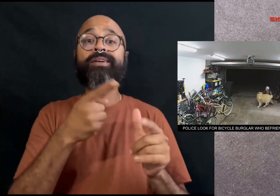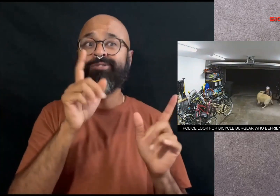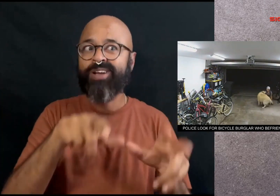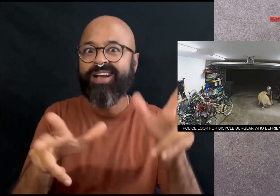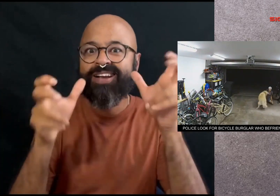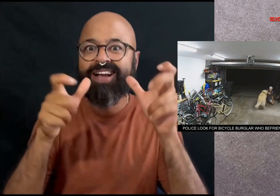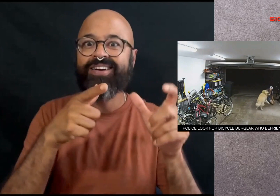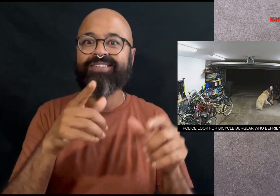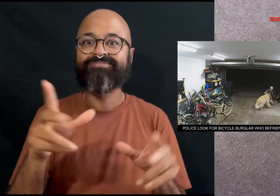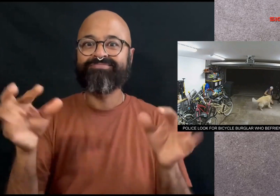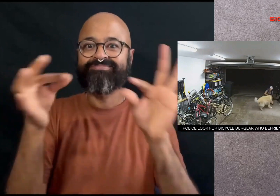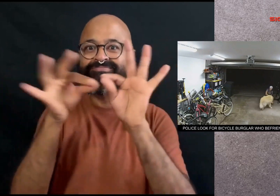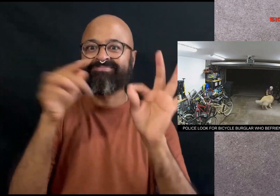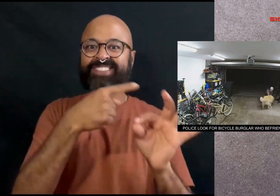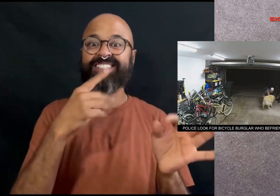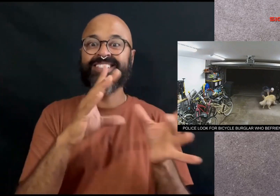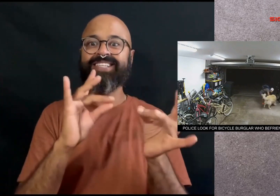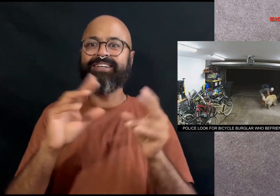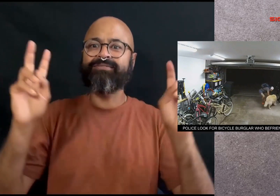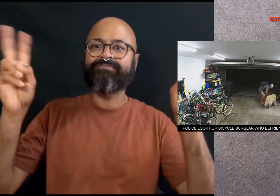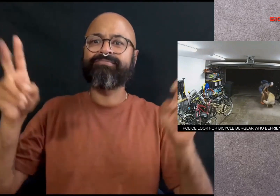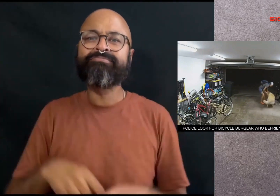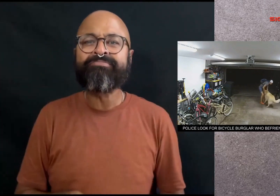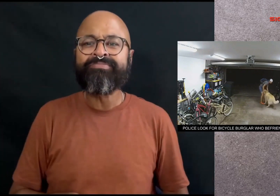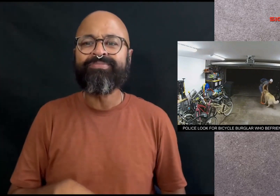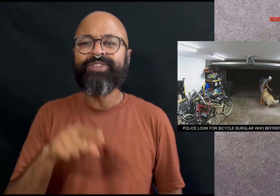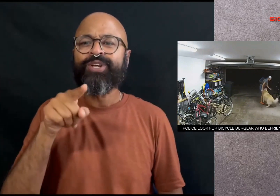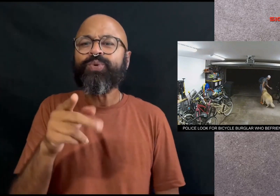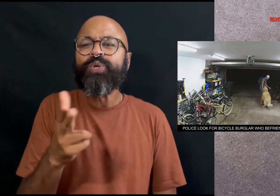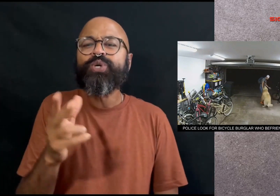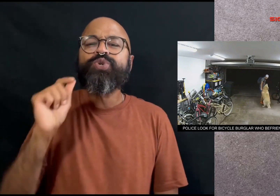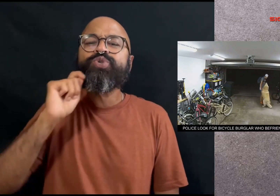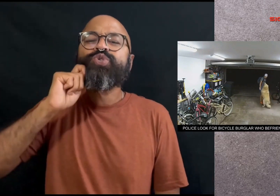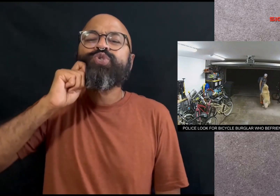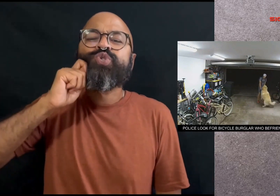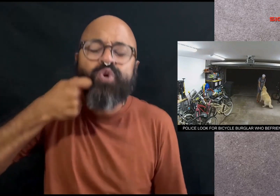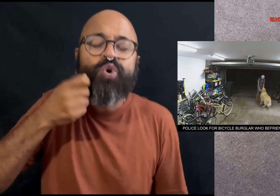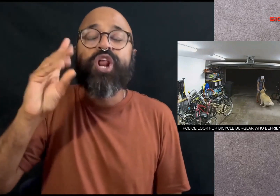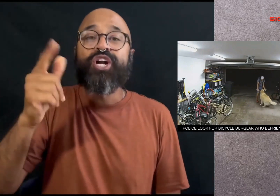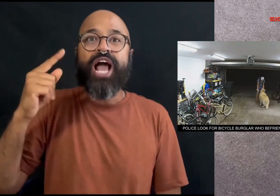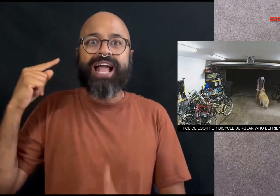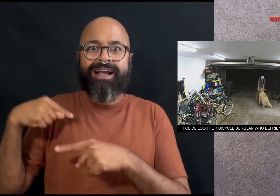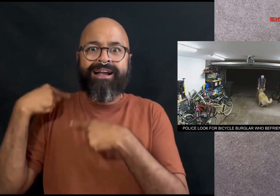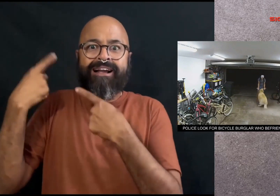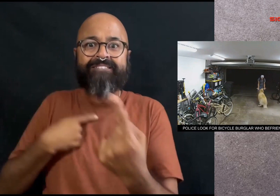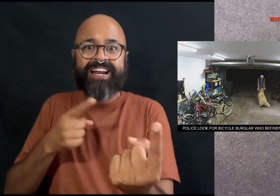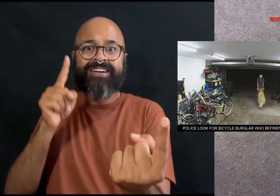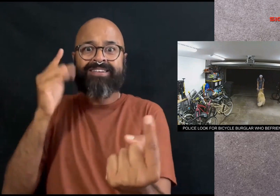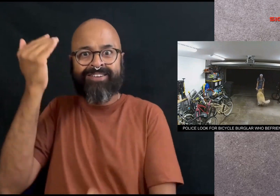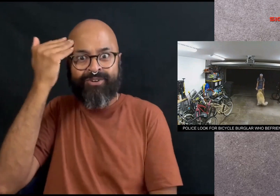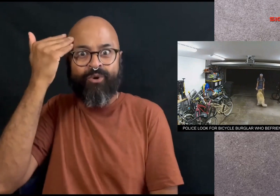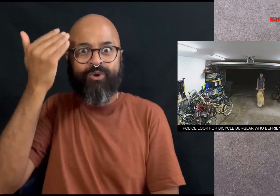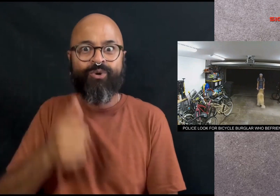You can also hear the suspect say quote, you are the coolest dog I've ever known. I love you too.